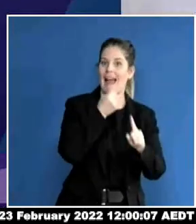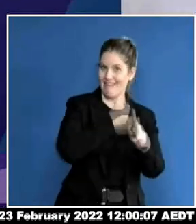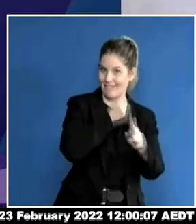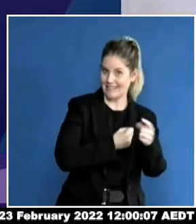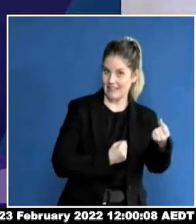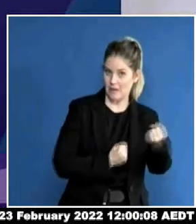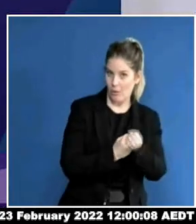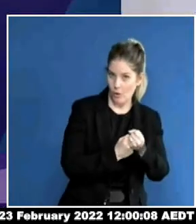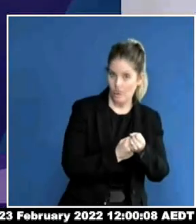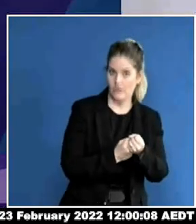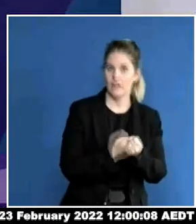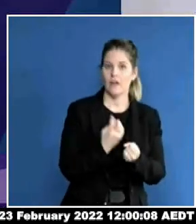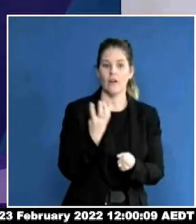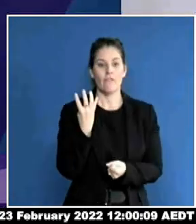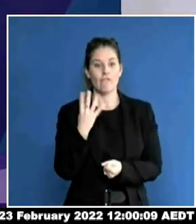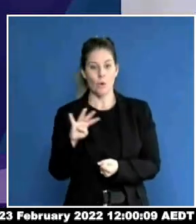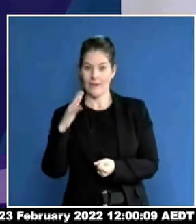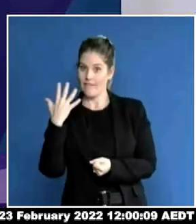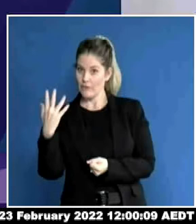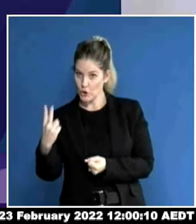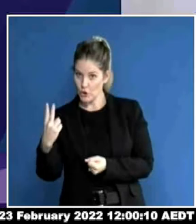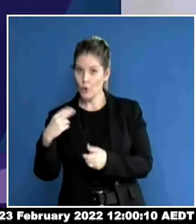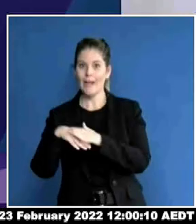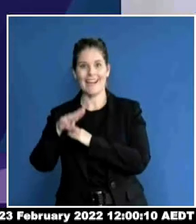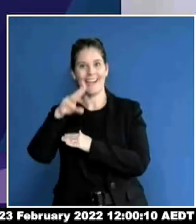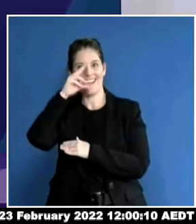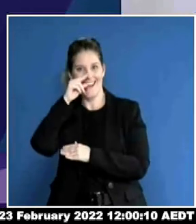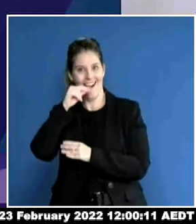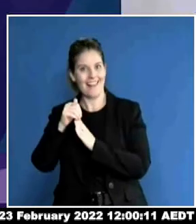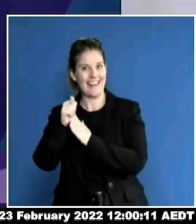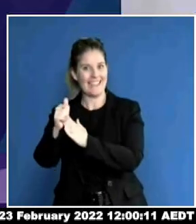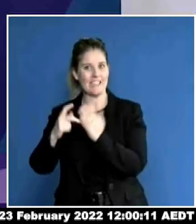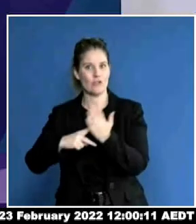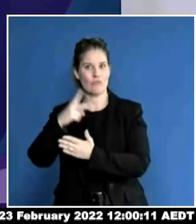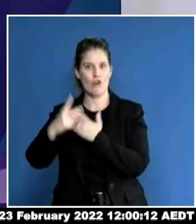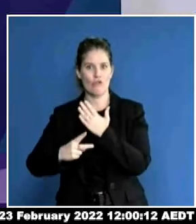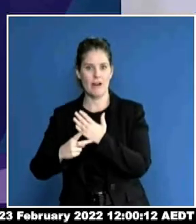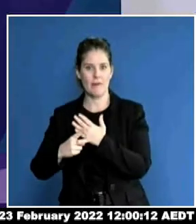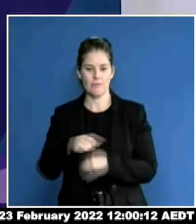How do people come to you? How do young people with disability get to you in the first place?